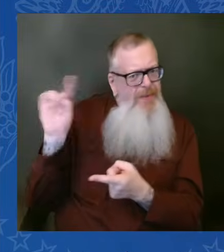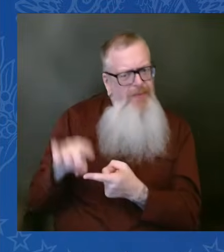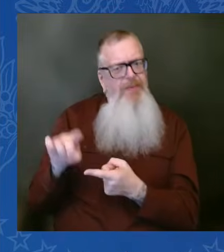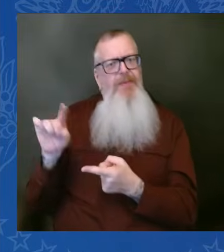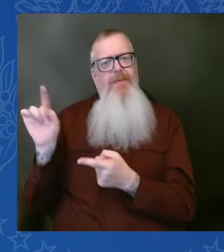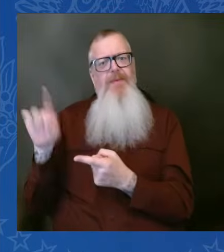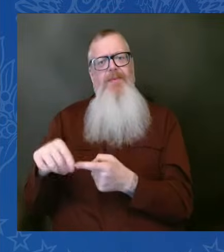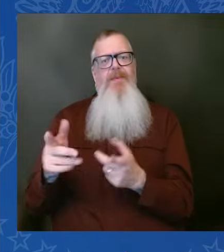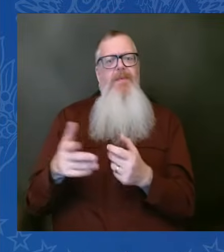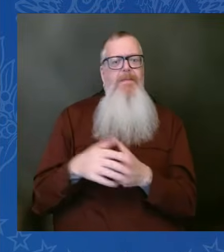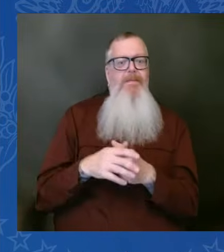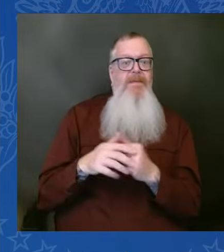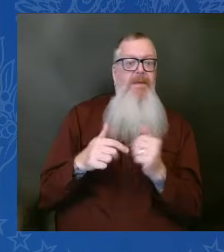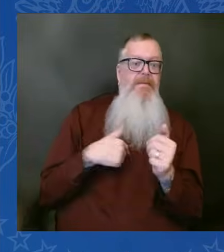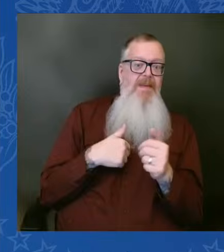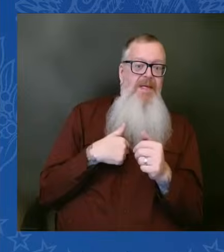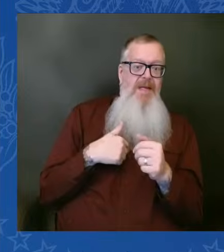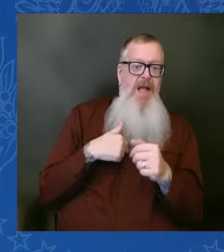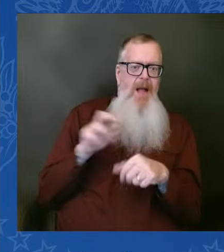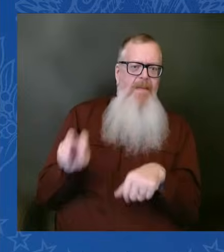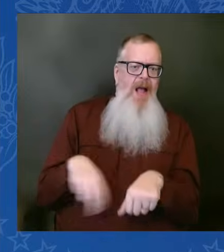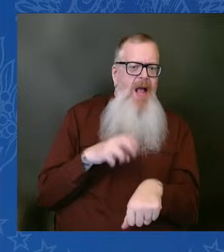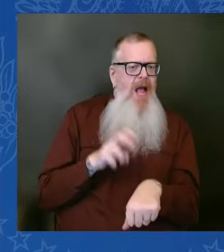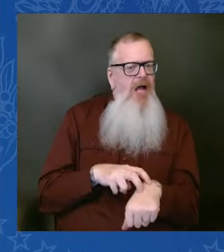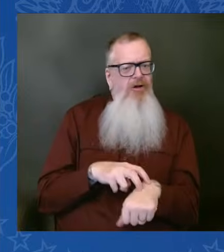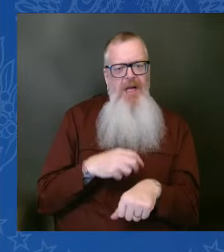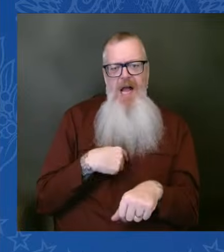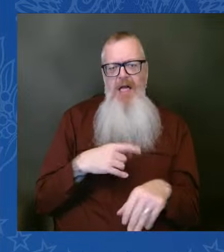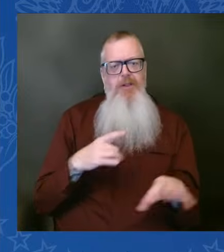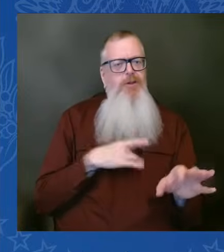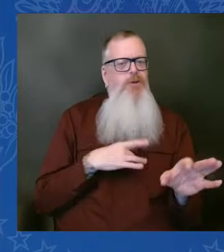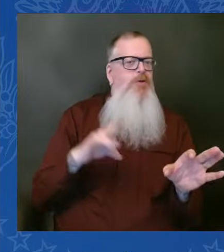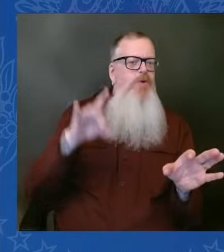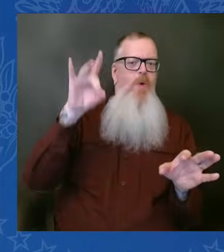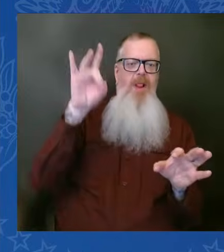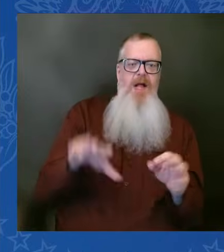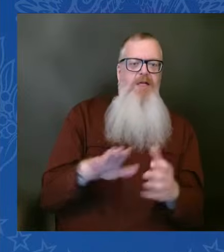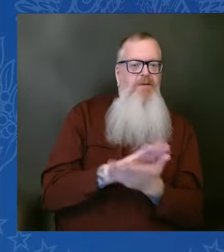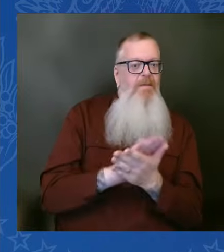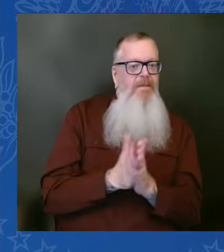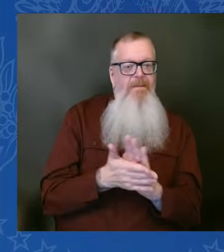I hate being played for a sucker. No, I’m serious. People get angry when they find this out.